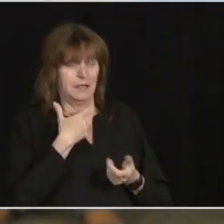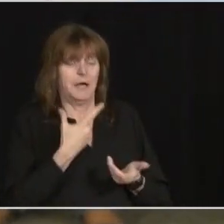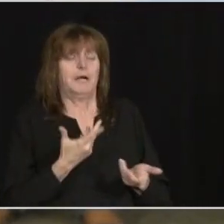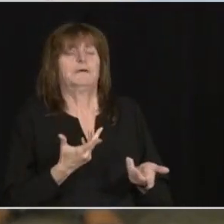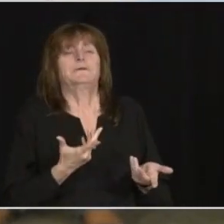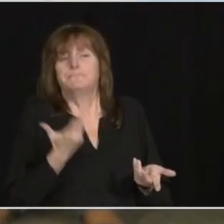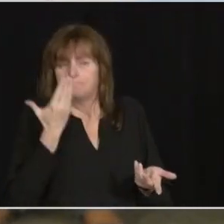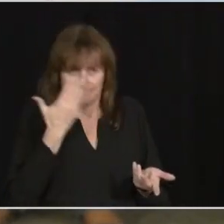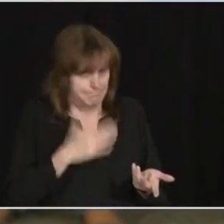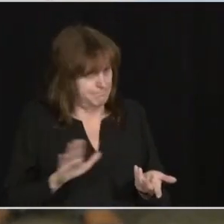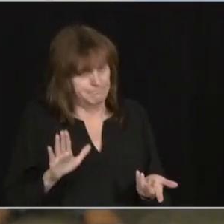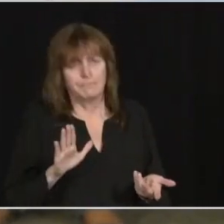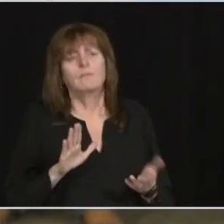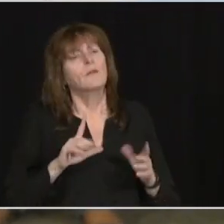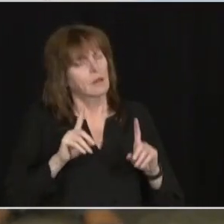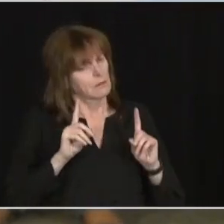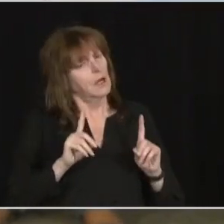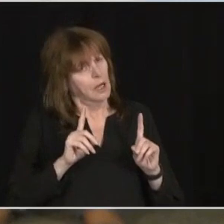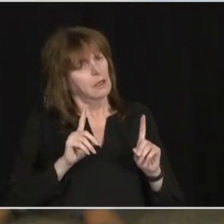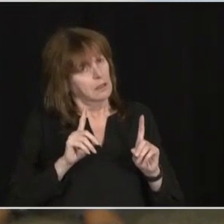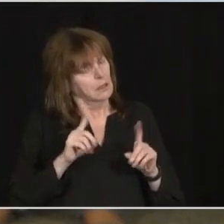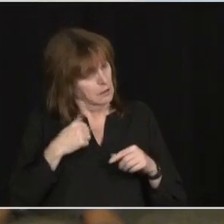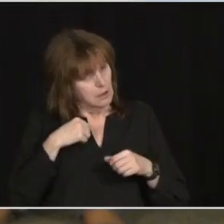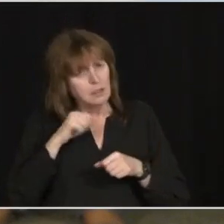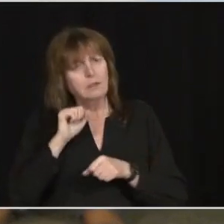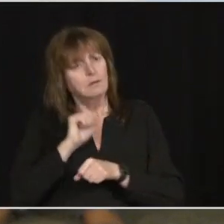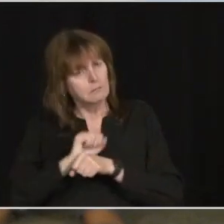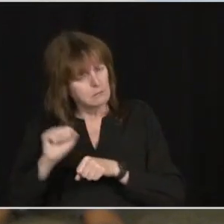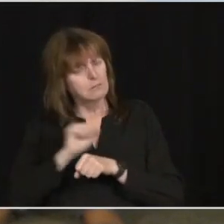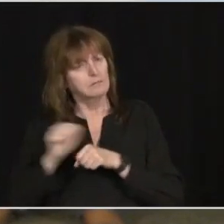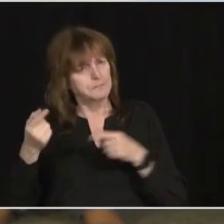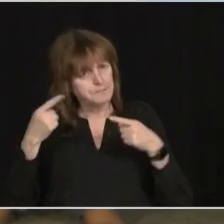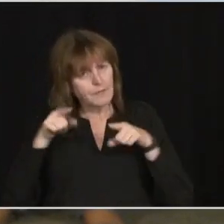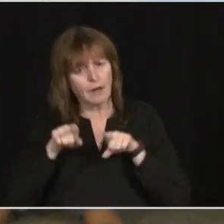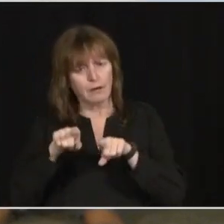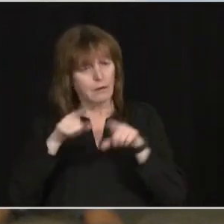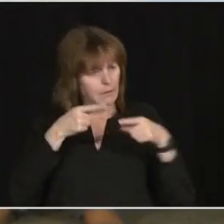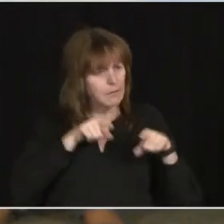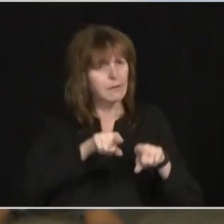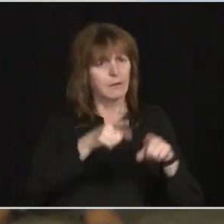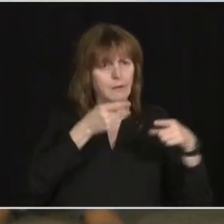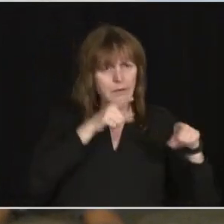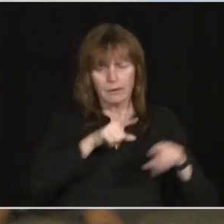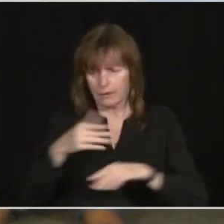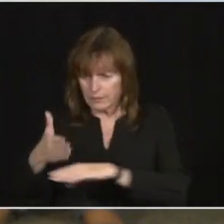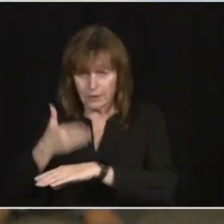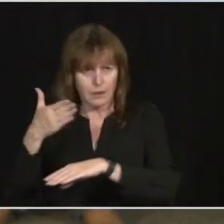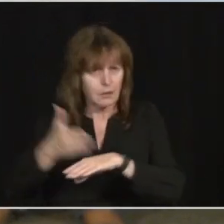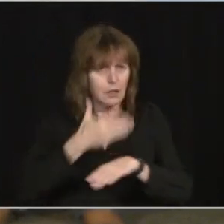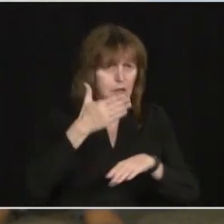are working in tandem right now, that this is something that we know we need to prioritize, and we are,